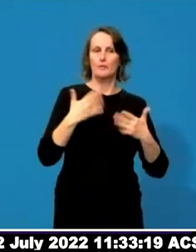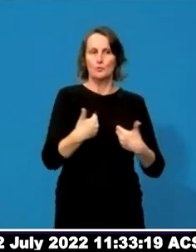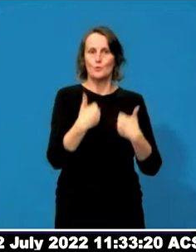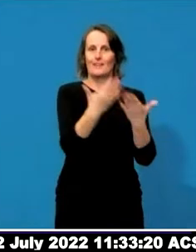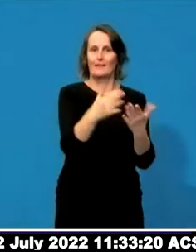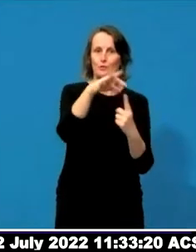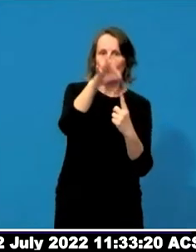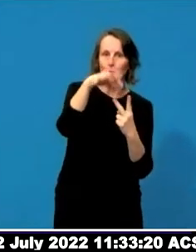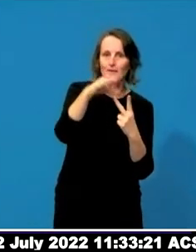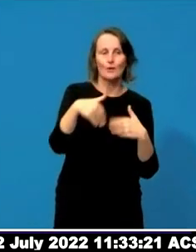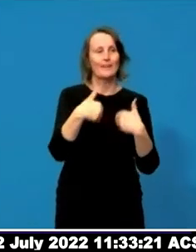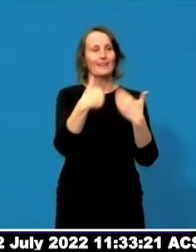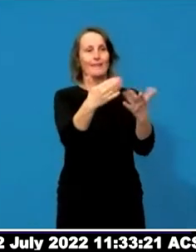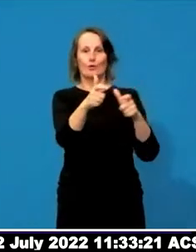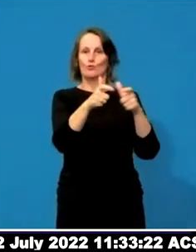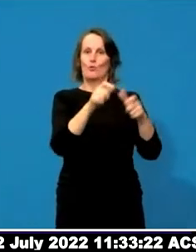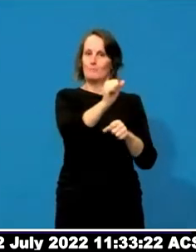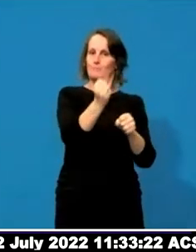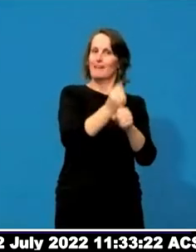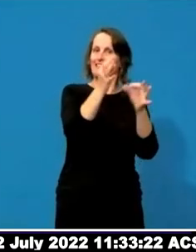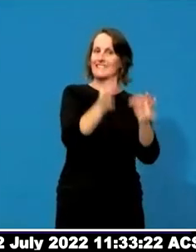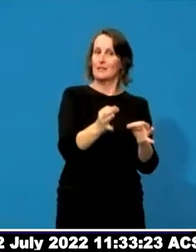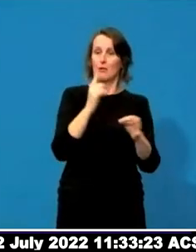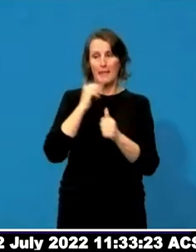All of those are thoroughly admirable aims.